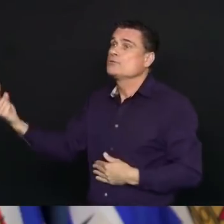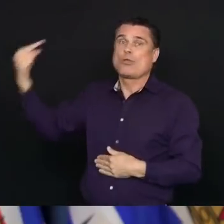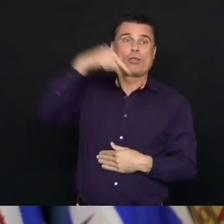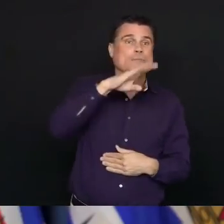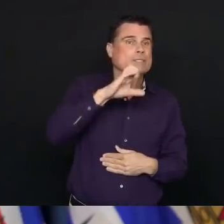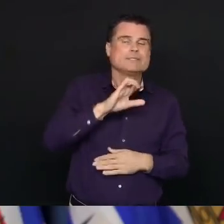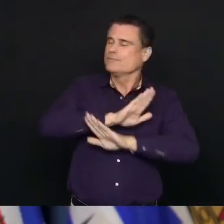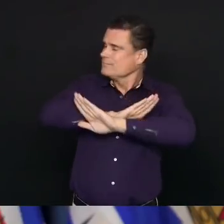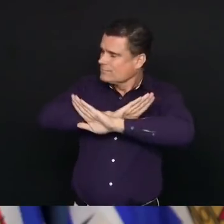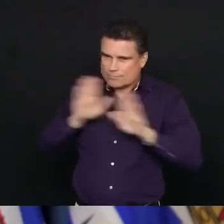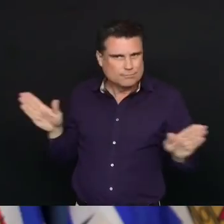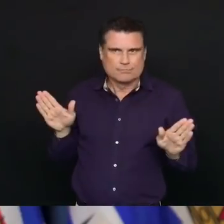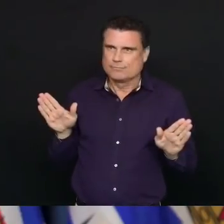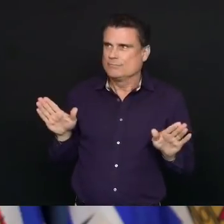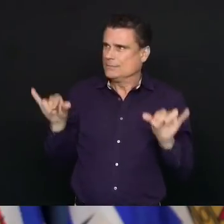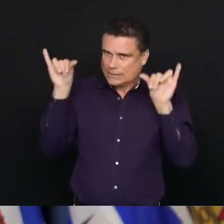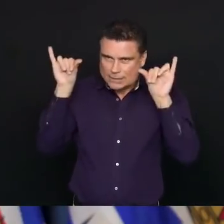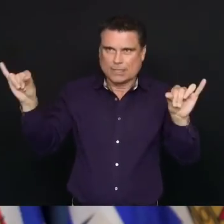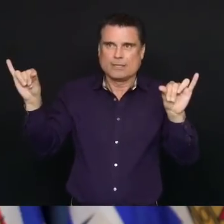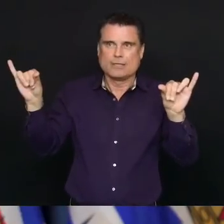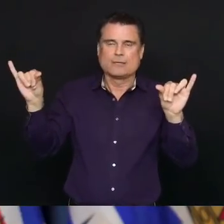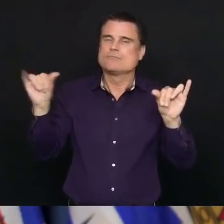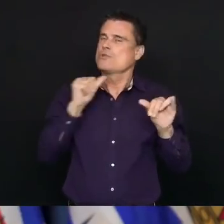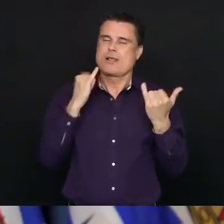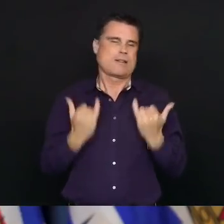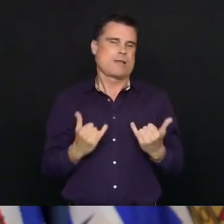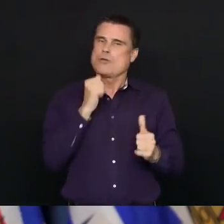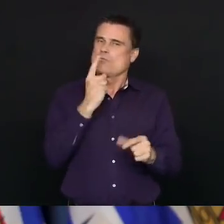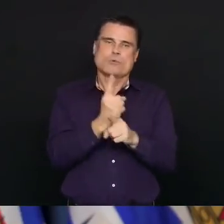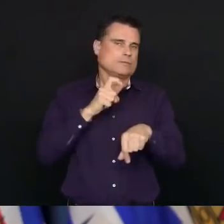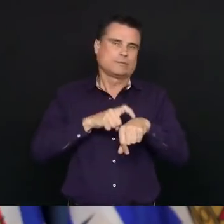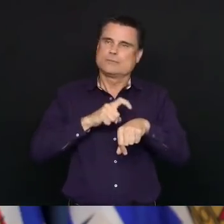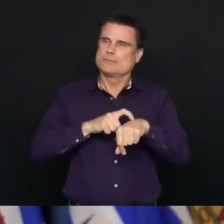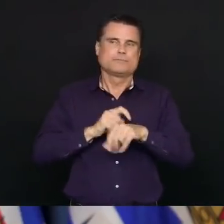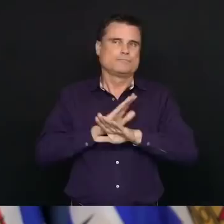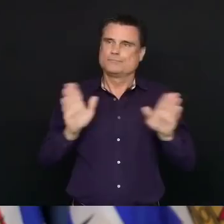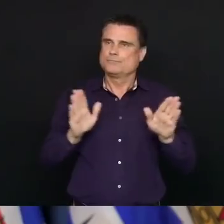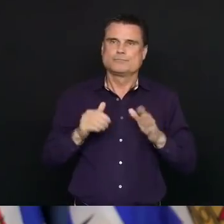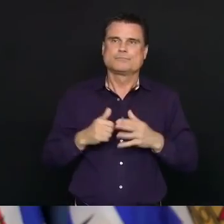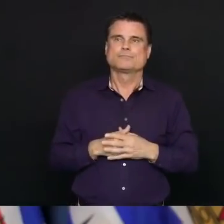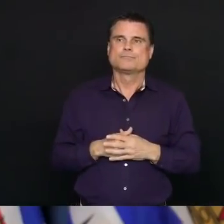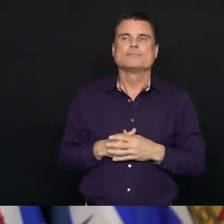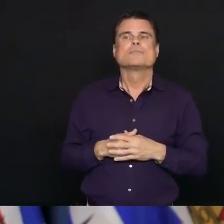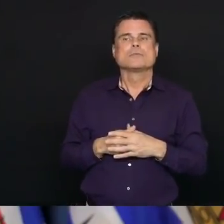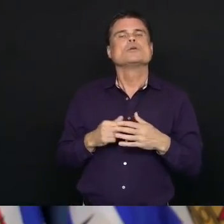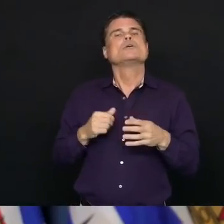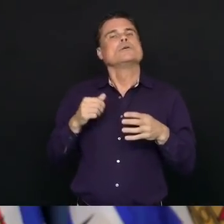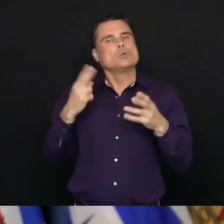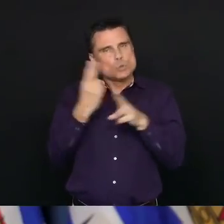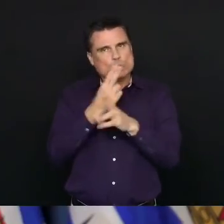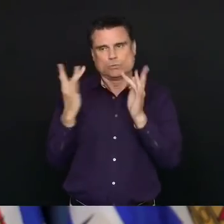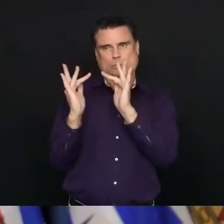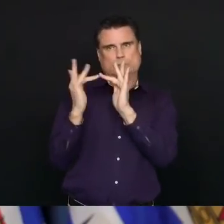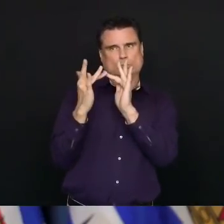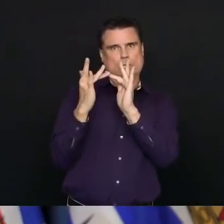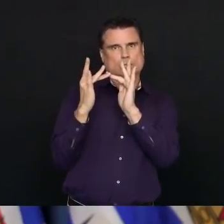Alberta and going into second homes and cottages in BC does not make sense right now. It should not happen. British Columbia visiting Alberta